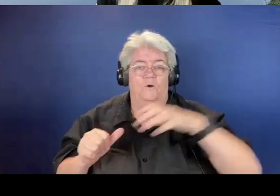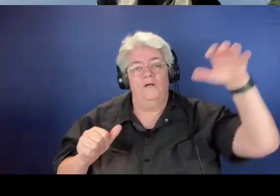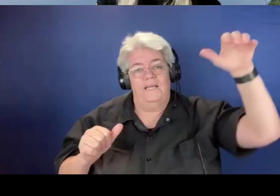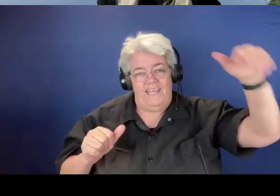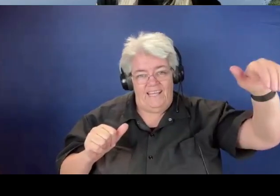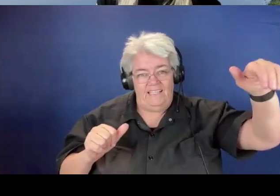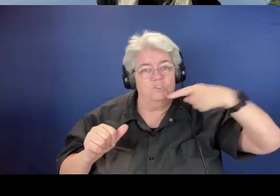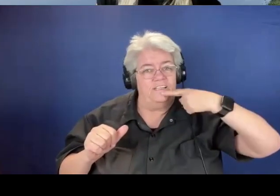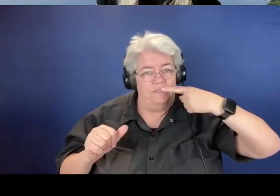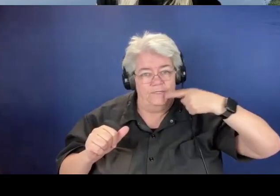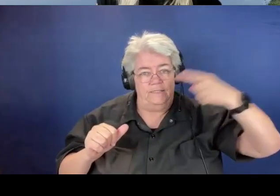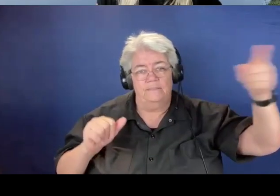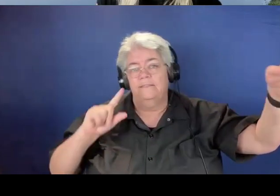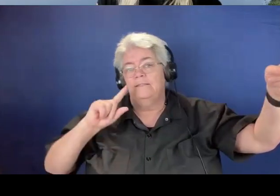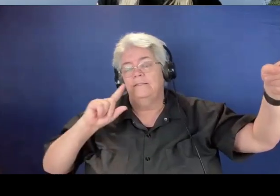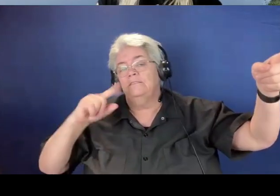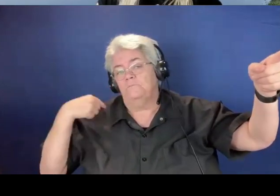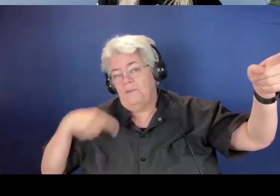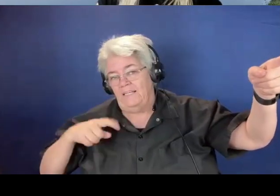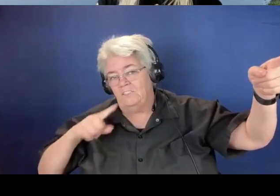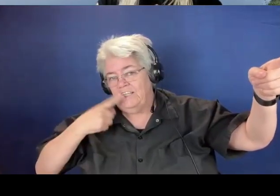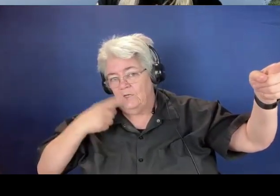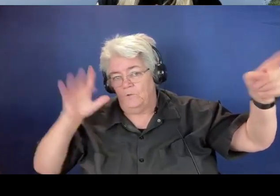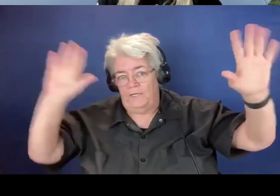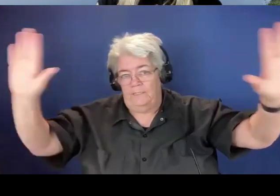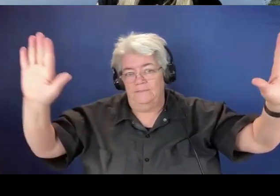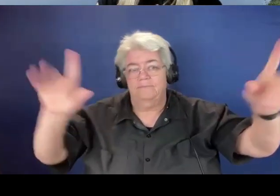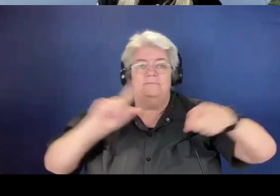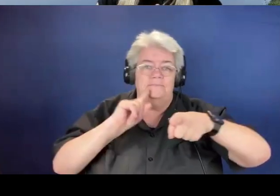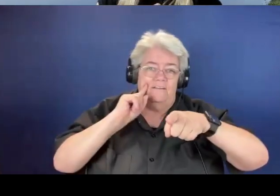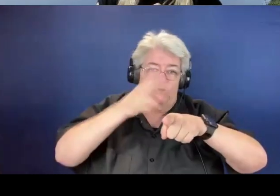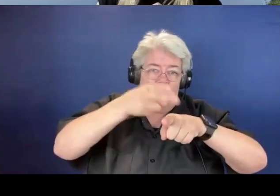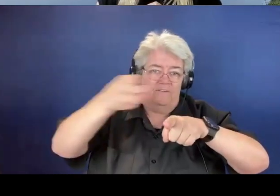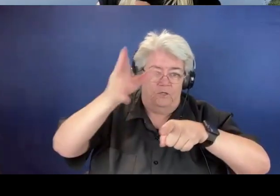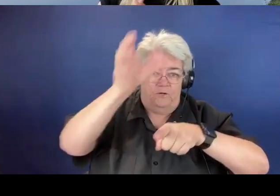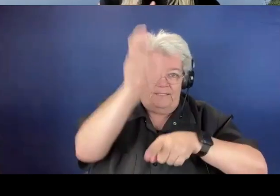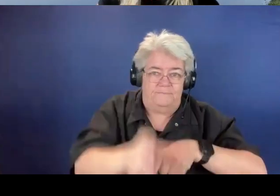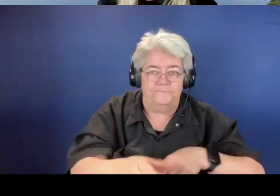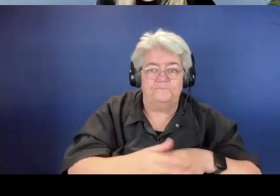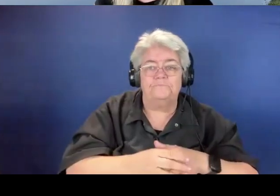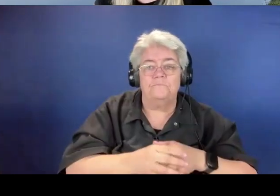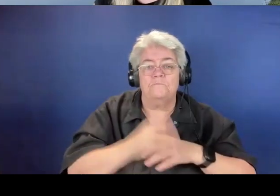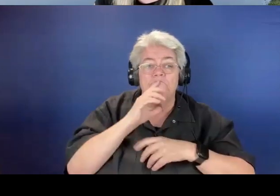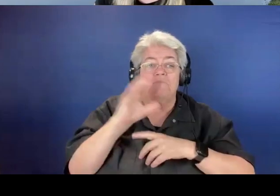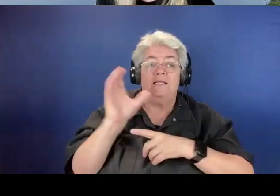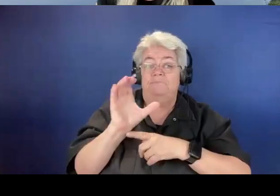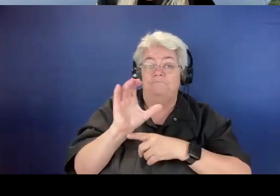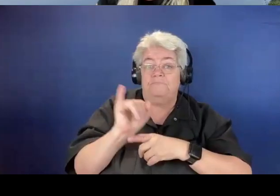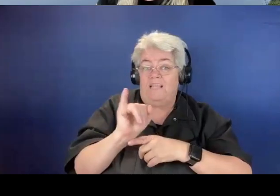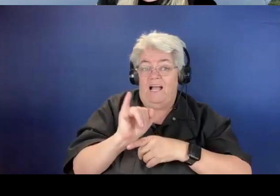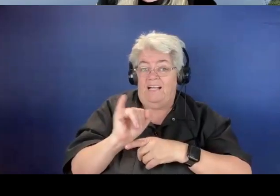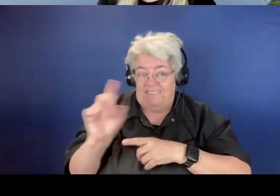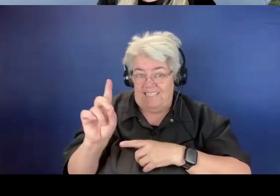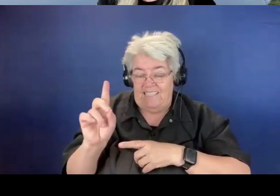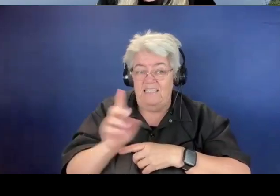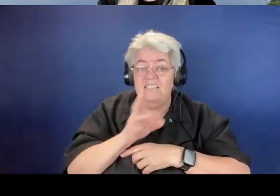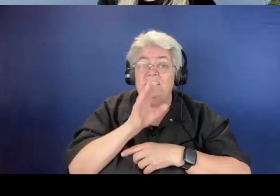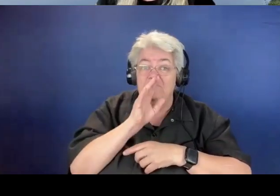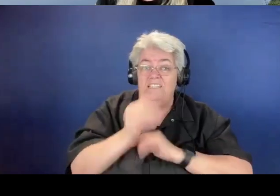The one the CID speech skills rating form is an easy to use form.